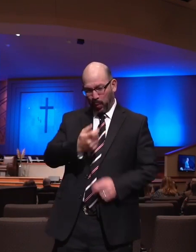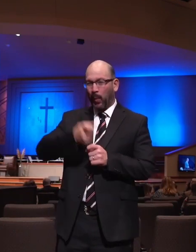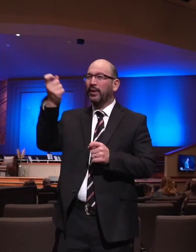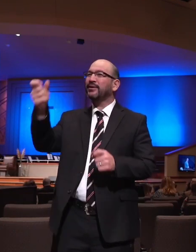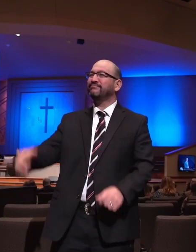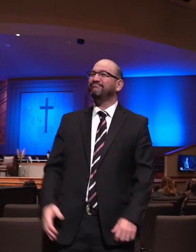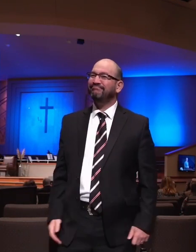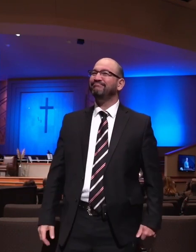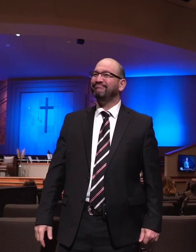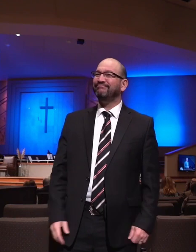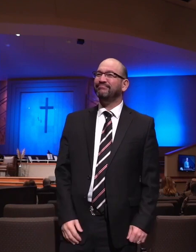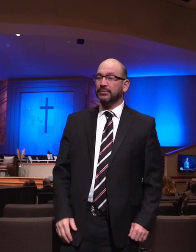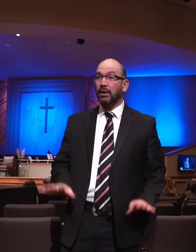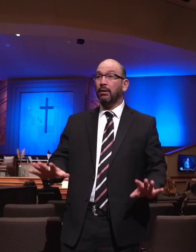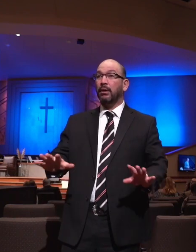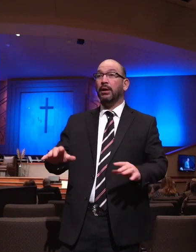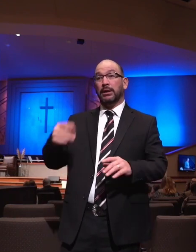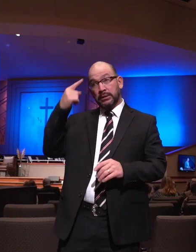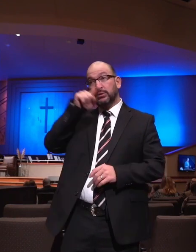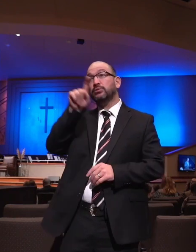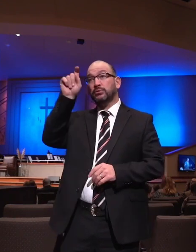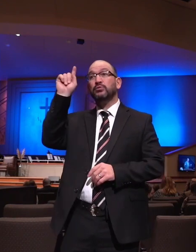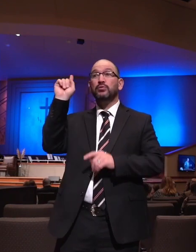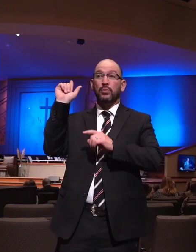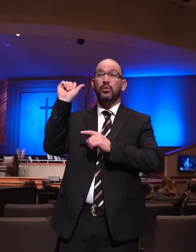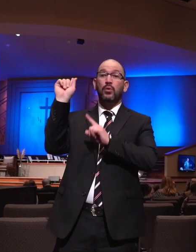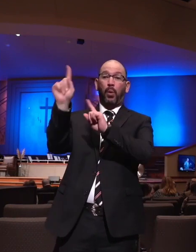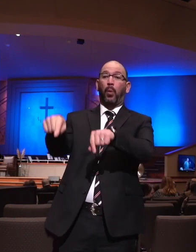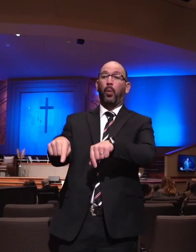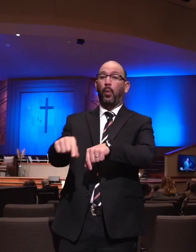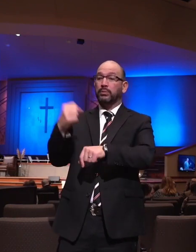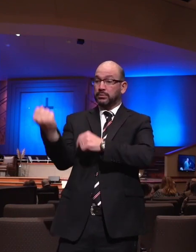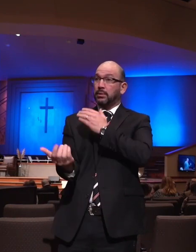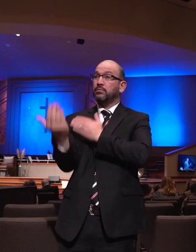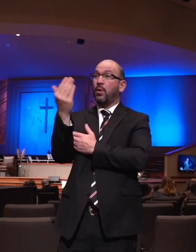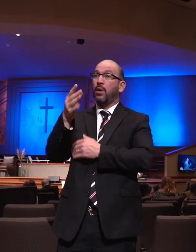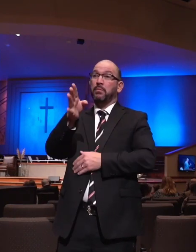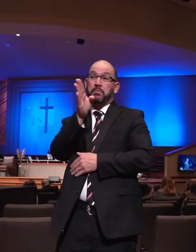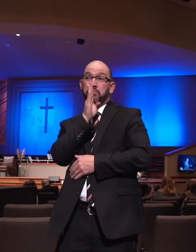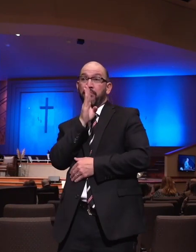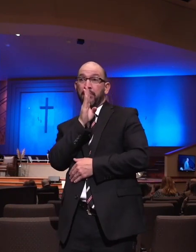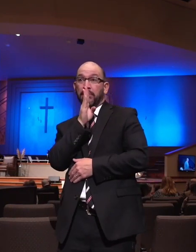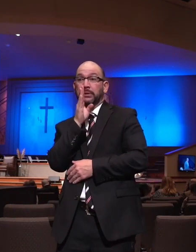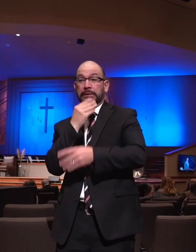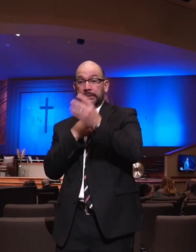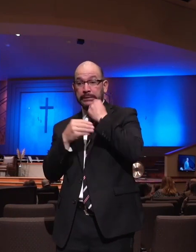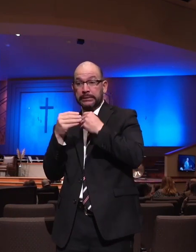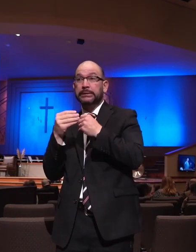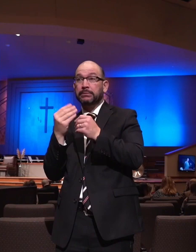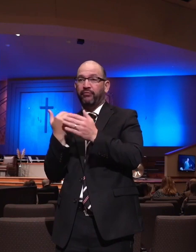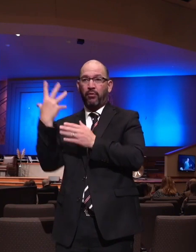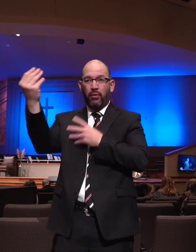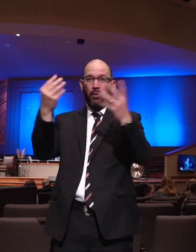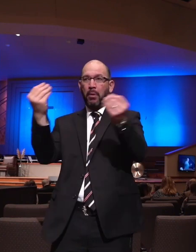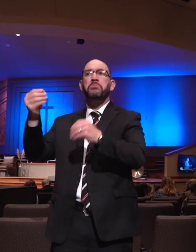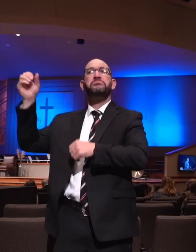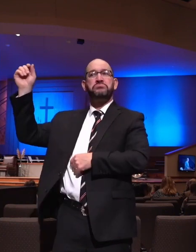ought to be at the breakfast on Saturday I think everyone's oh Saturday the SOS that's a missions trip day I'll tell you what I'm going there to do missions and